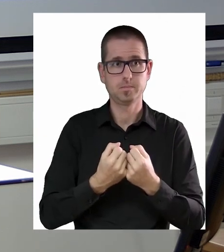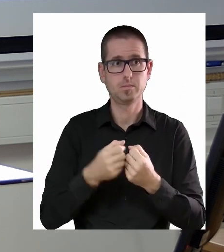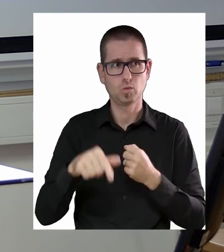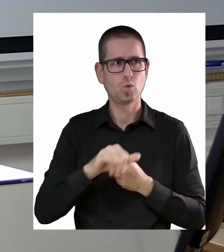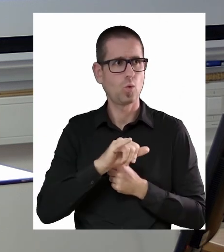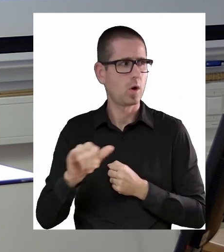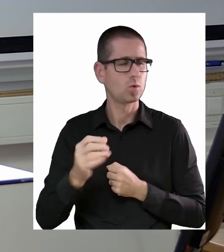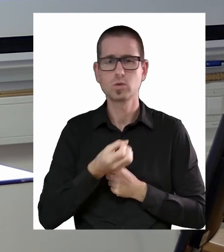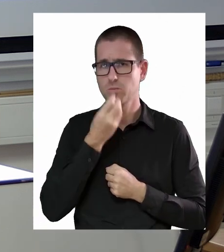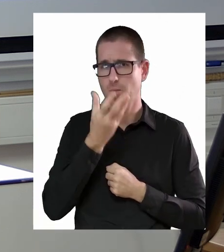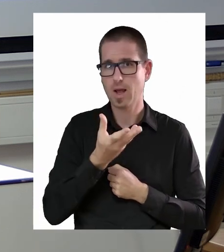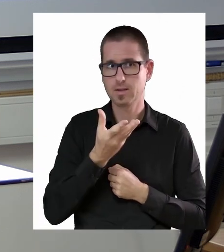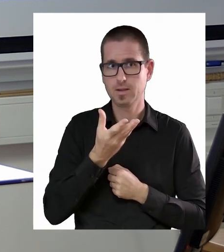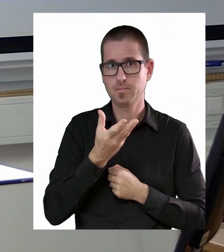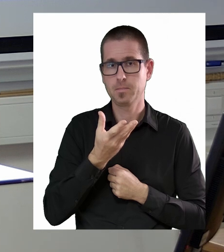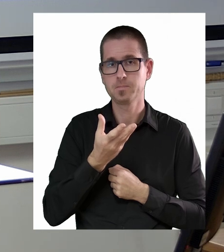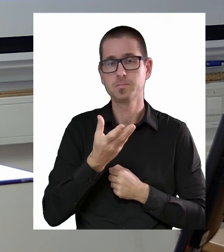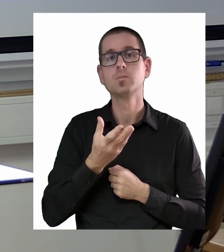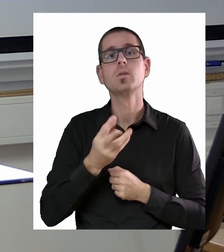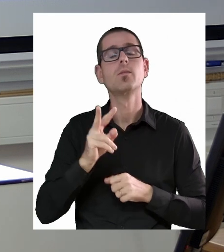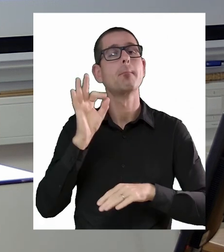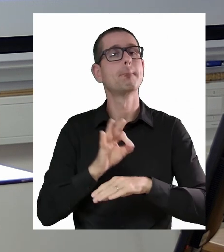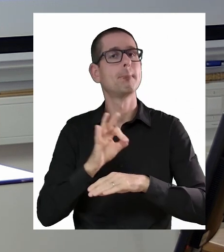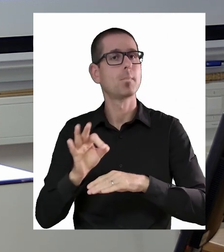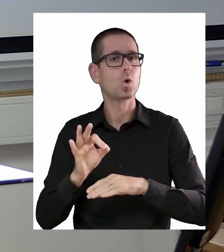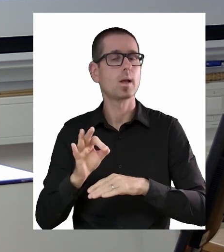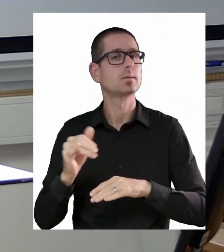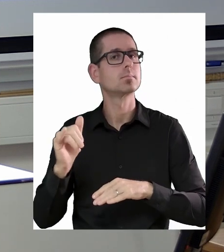spring within the project, a call for good practise